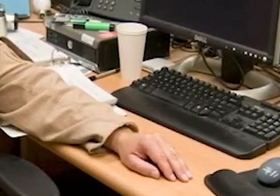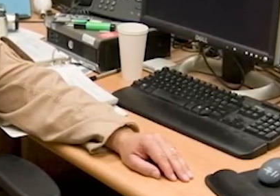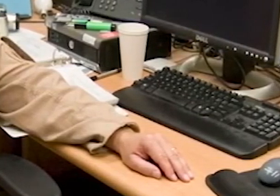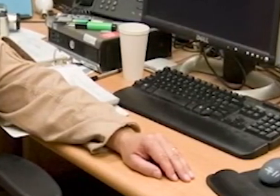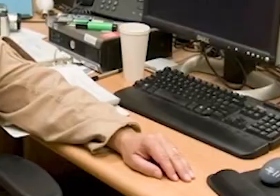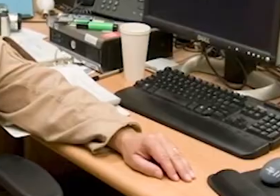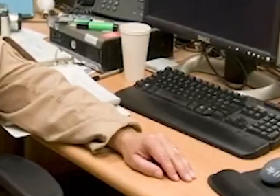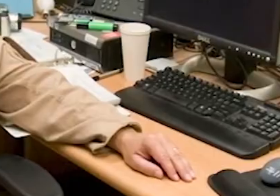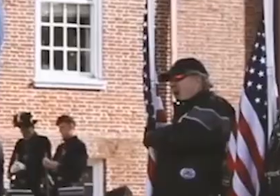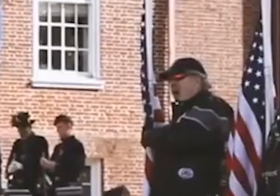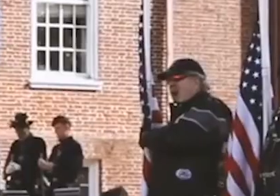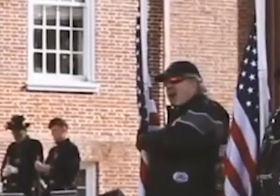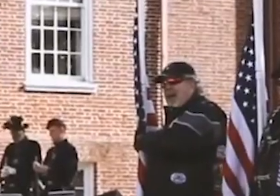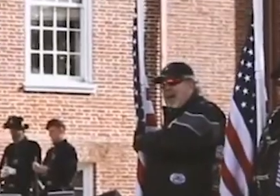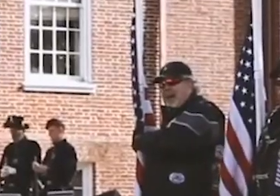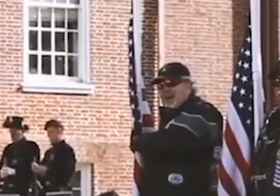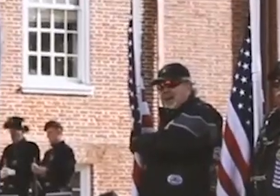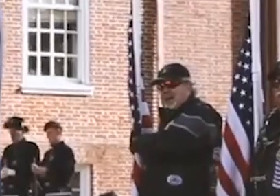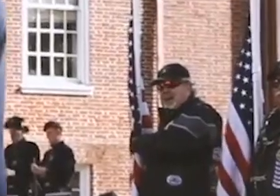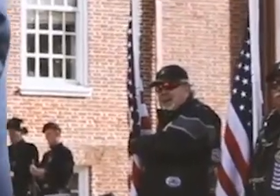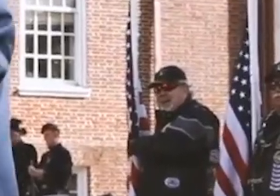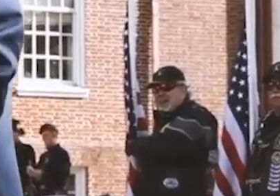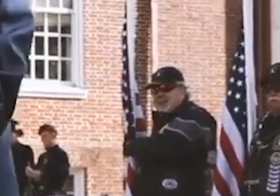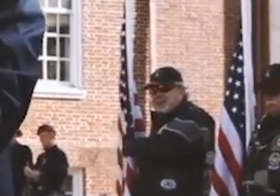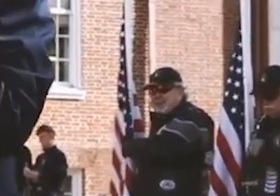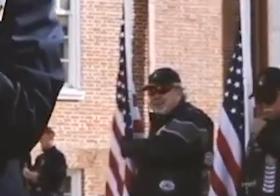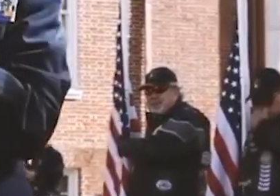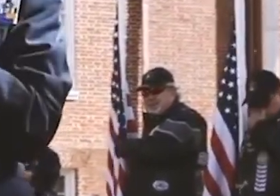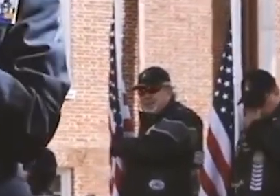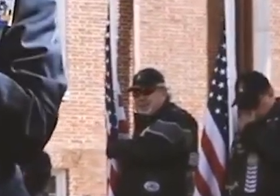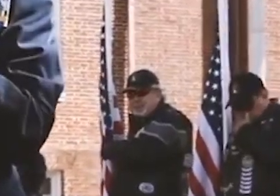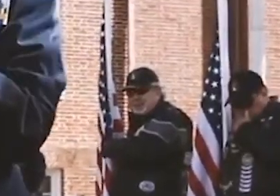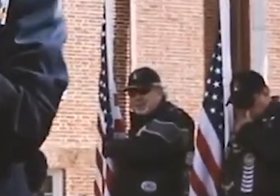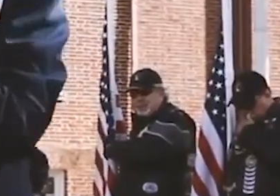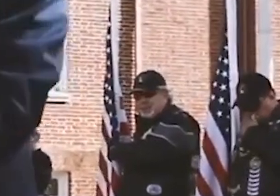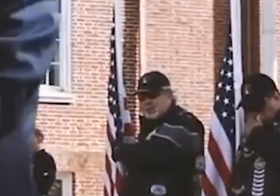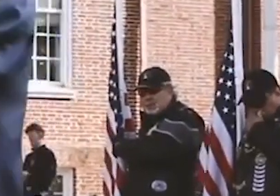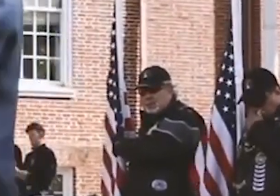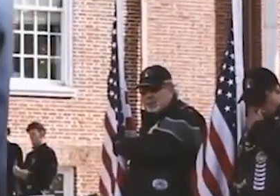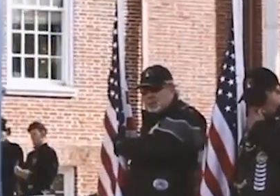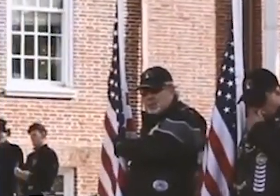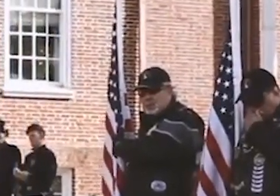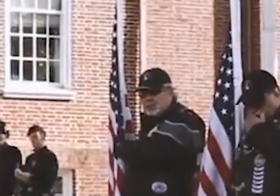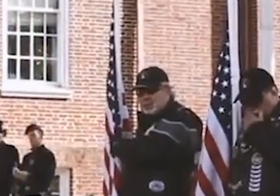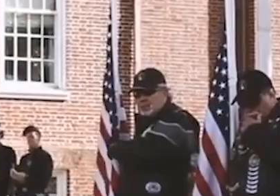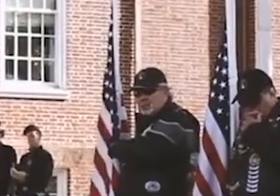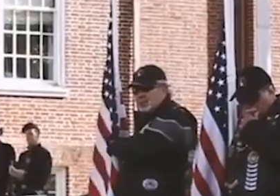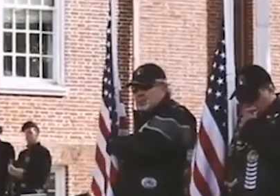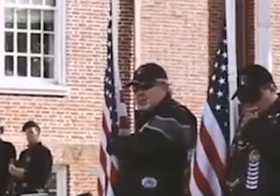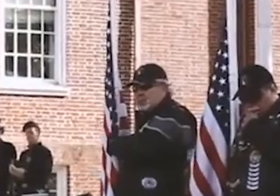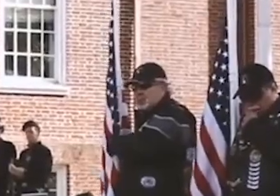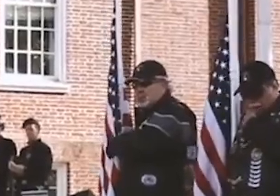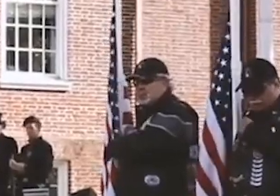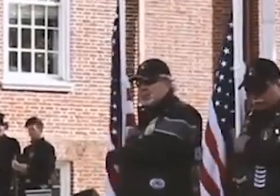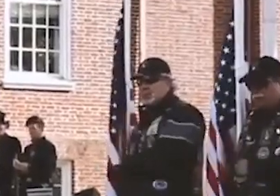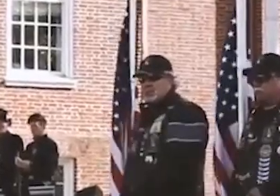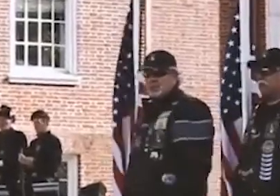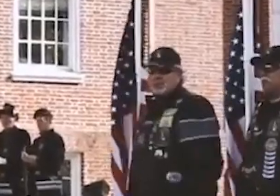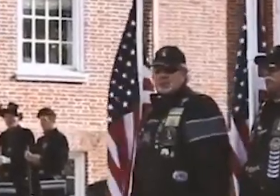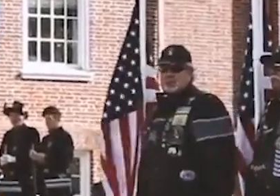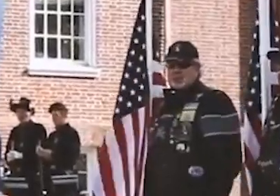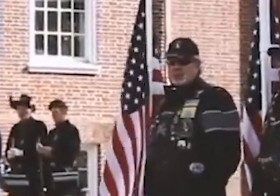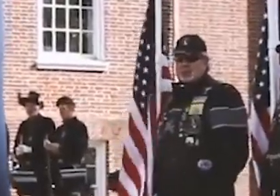away. Allow the person who has the passion, and the calling to serve their state in their country.